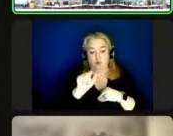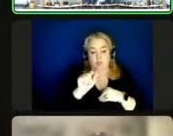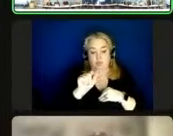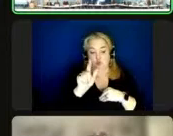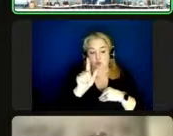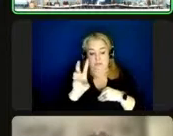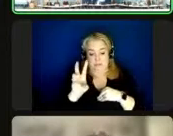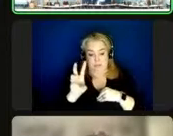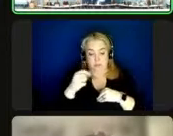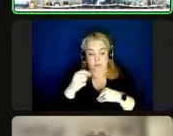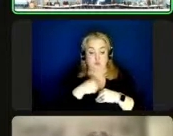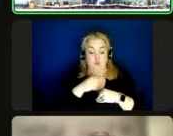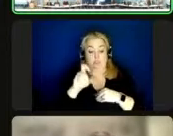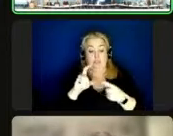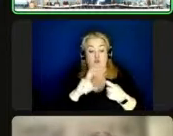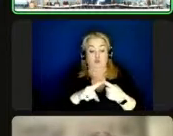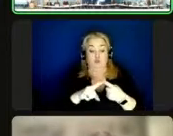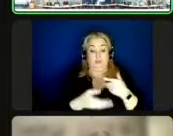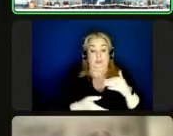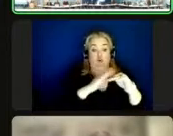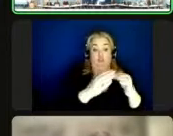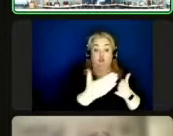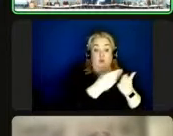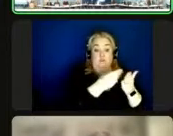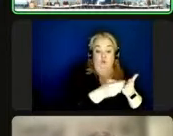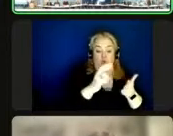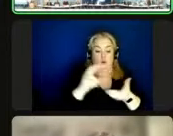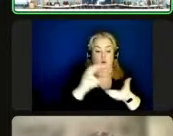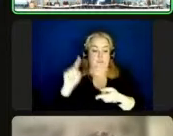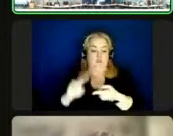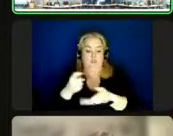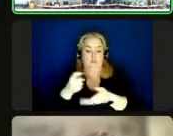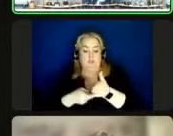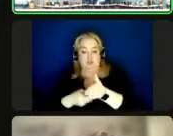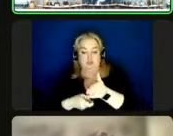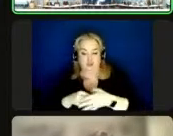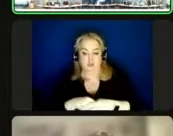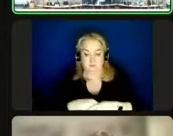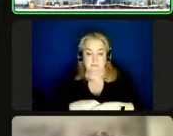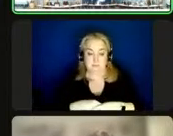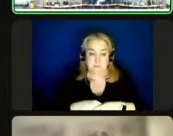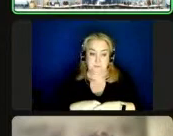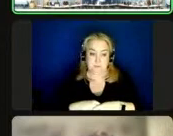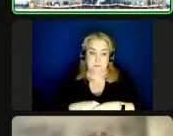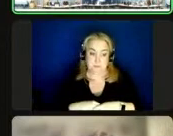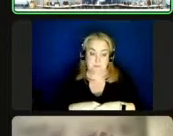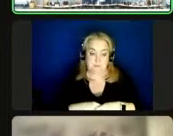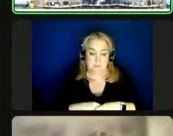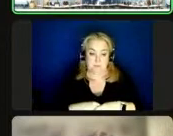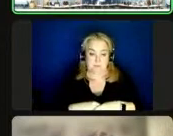WE WOULDN'T BE ABLE ADOPTED BY THE SPIRIT 2046.